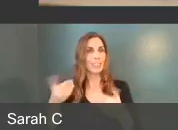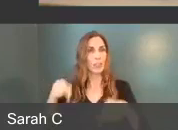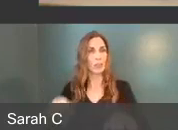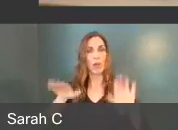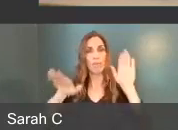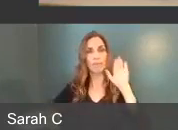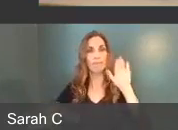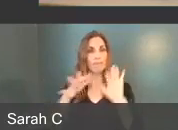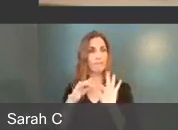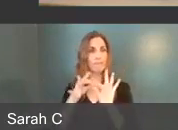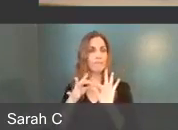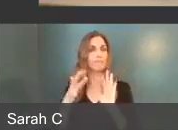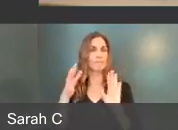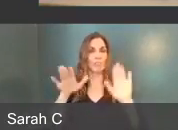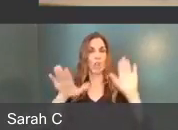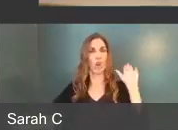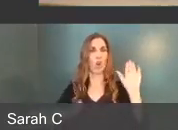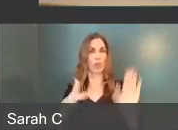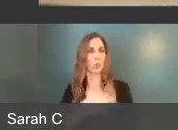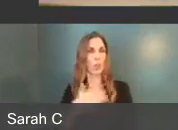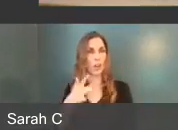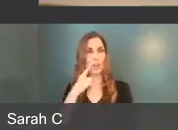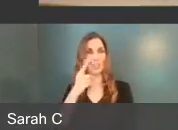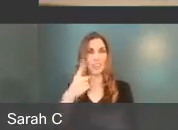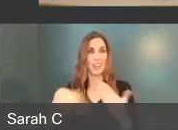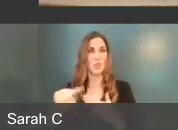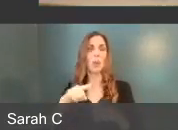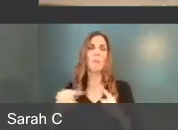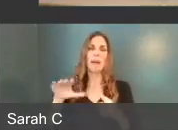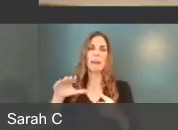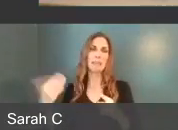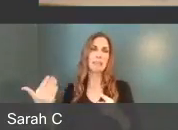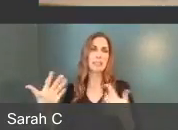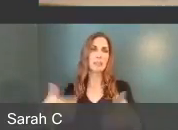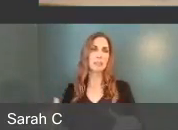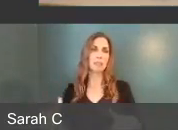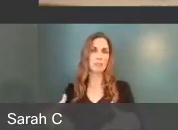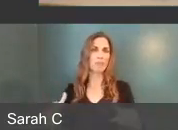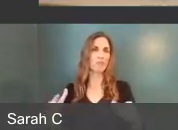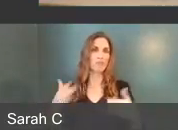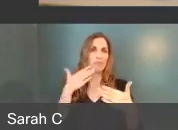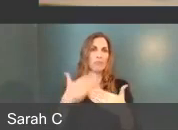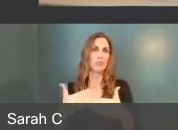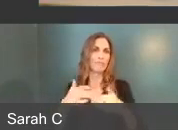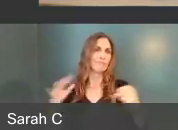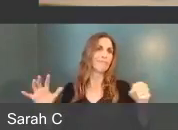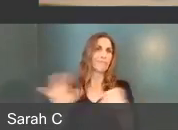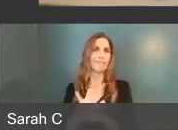but they certainly appear to be very, very robust. So, you know, just all the normal cautionary notes,